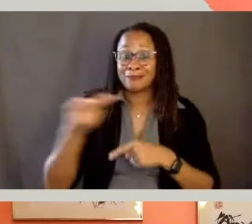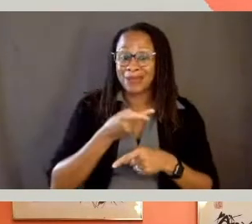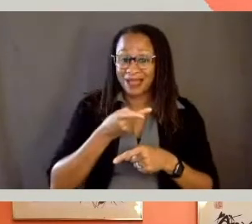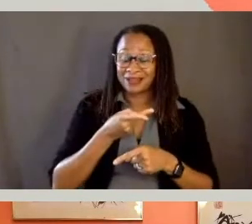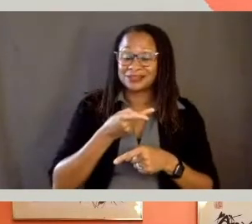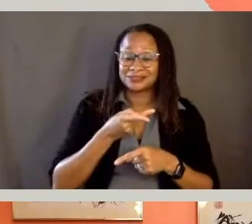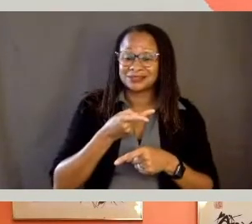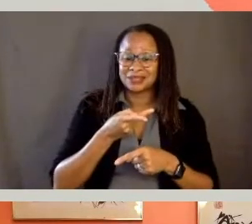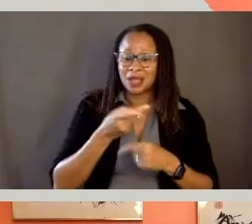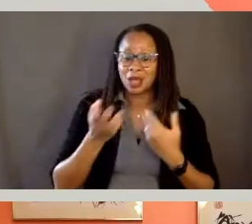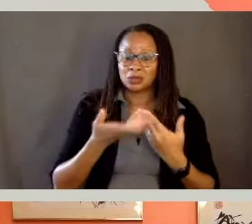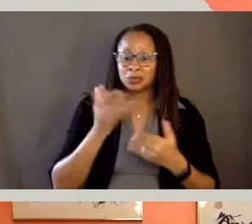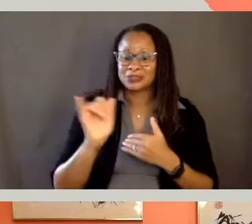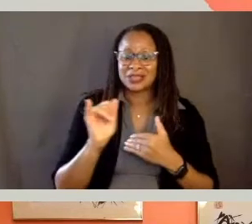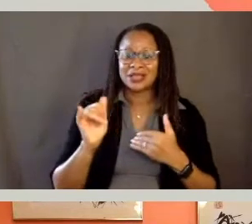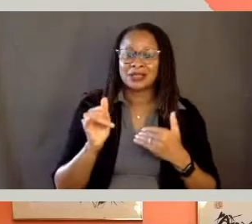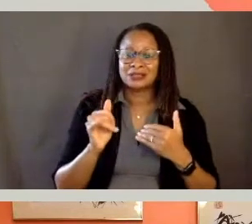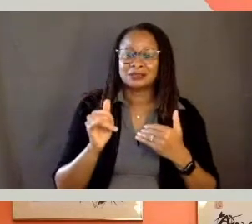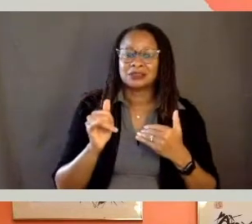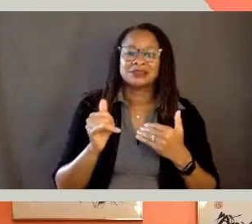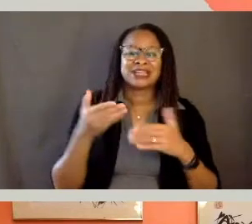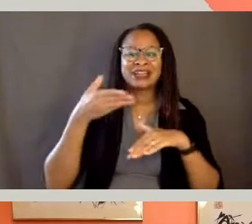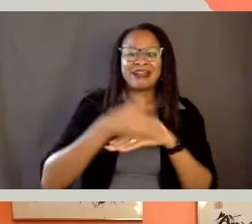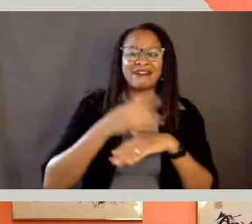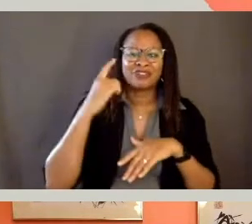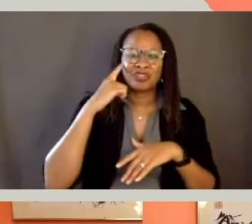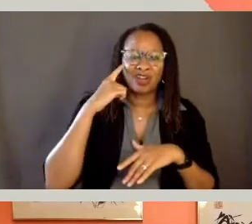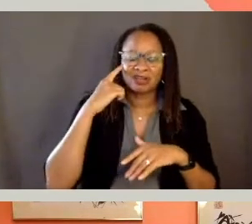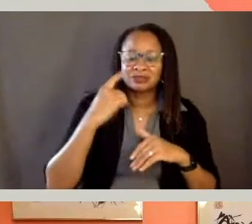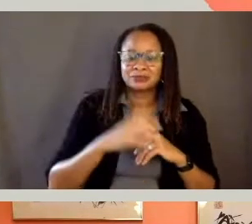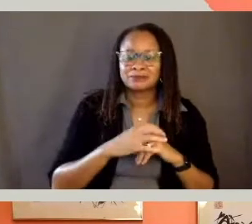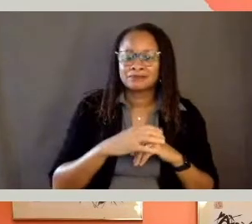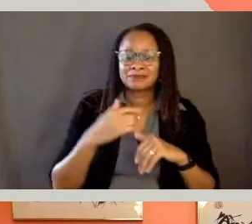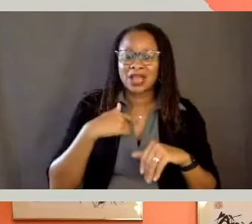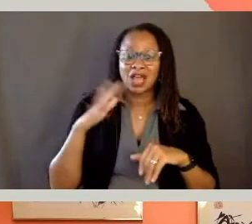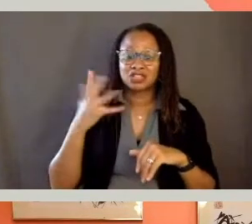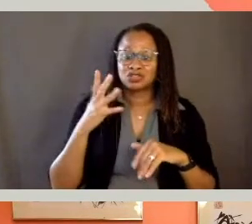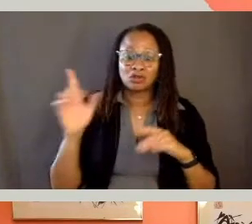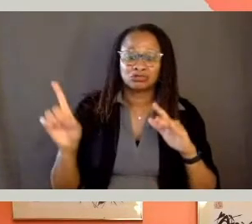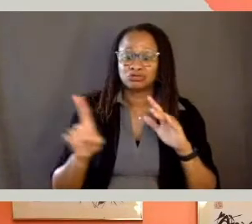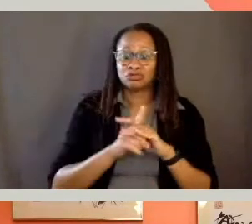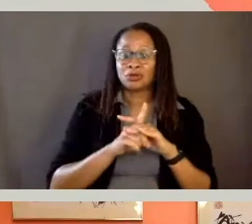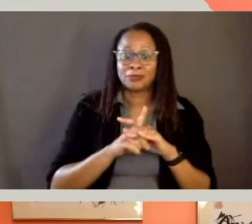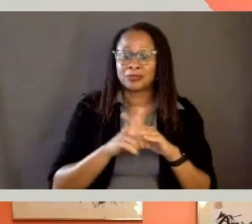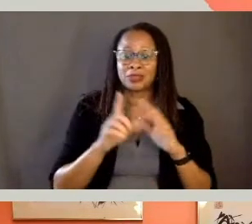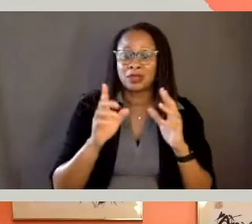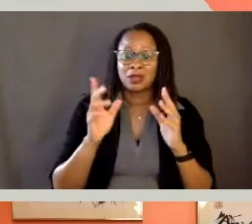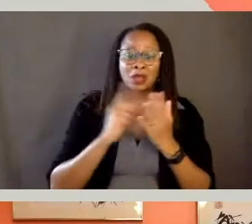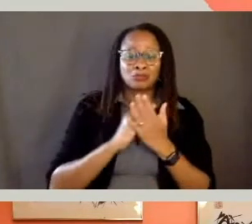it was almost like a little bit of an afterthought because I sort of came into the project completely accidentally.